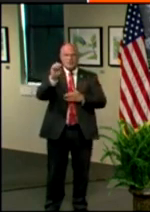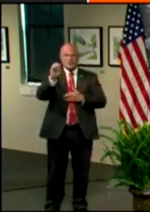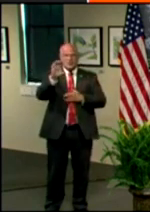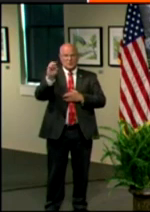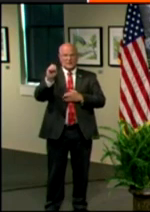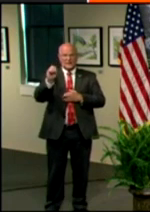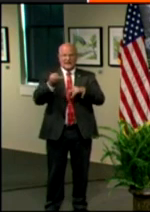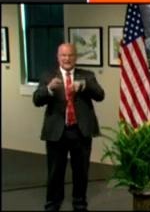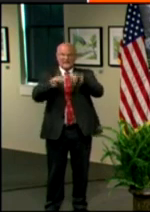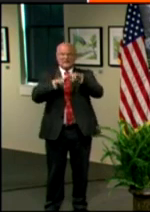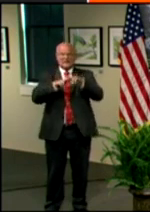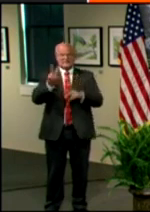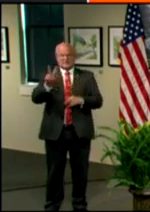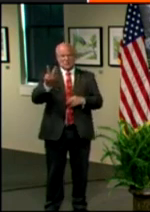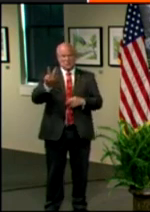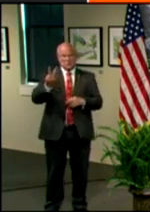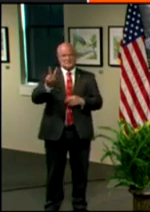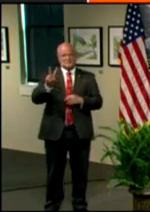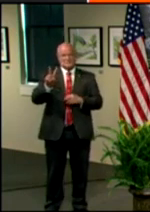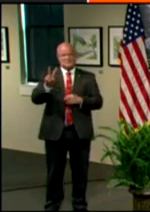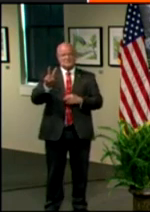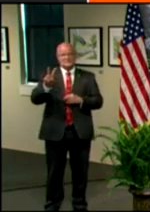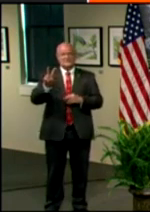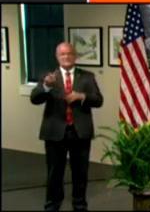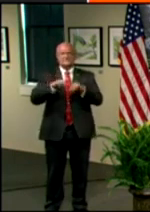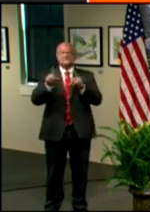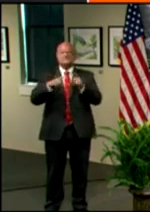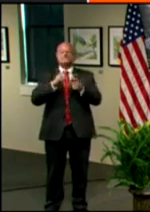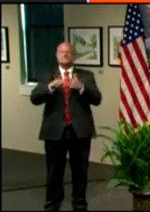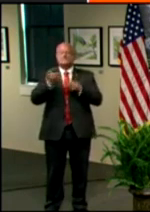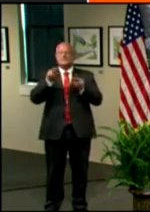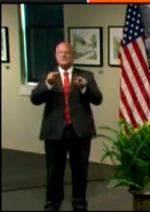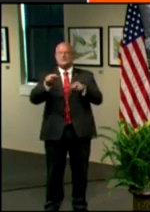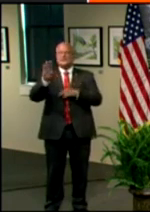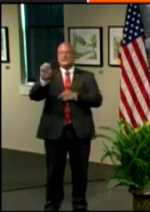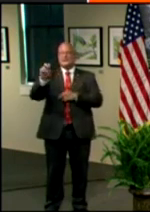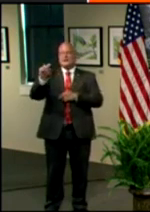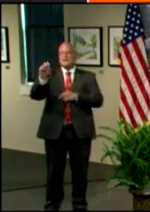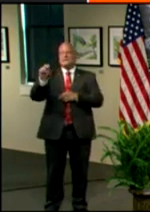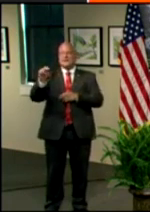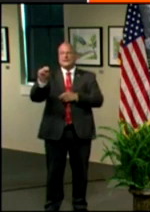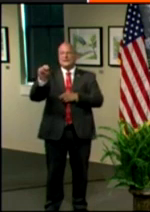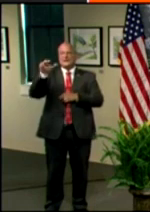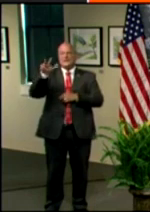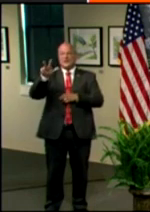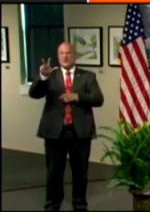OFF TO BAXTER COUNTY. IF YOU GO DOWN TO BOONE COUNTY, YOU CAN SEE THEY HAD AN